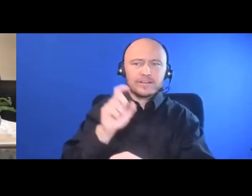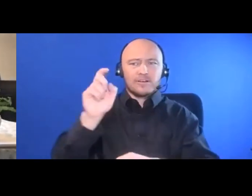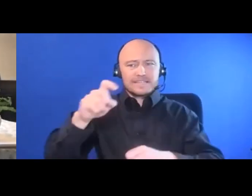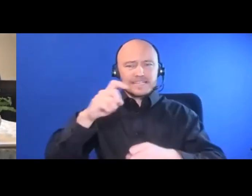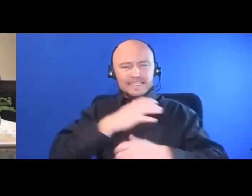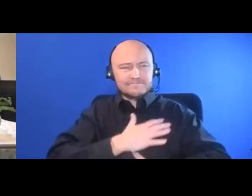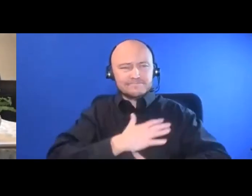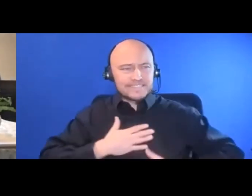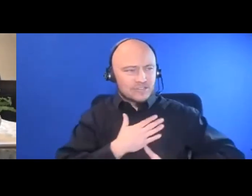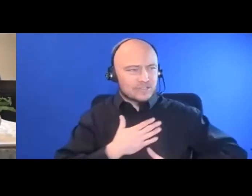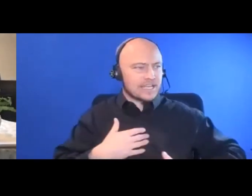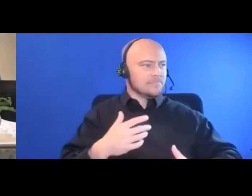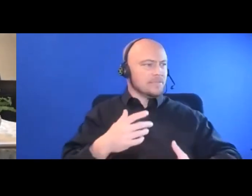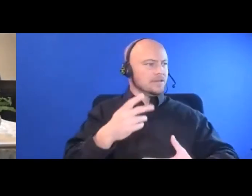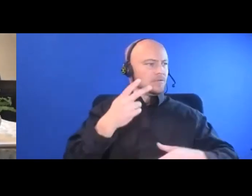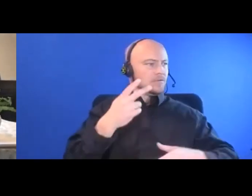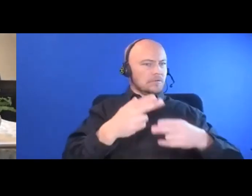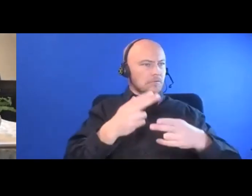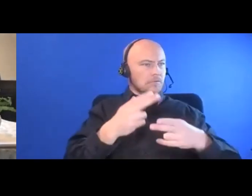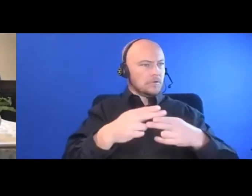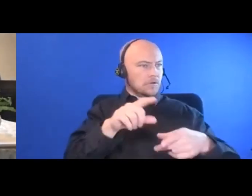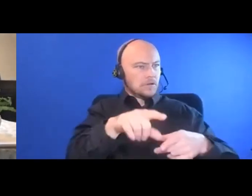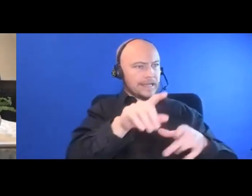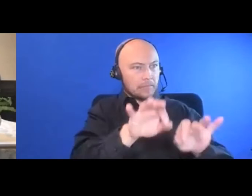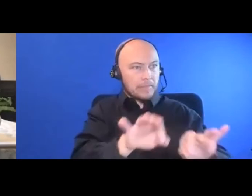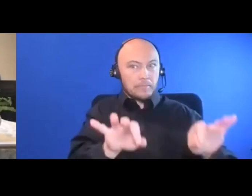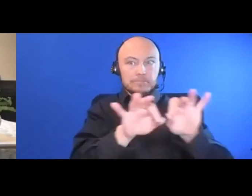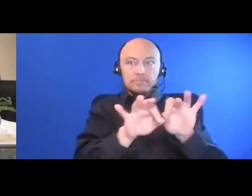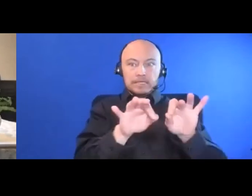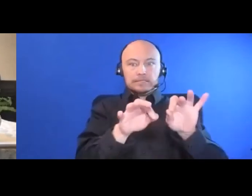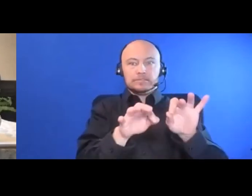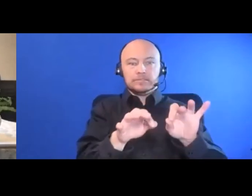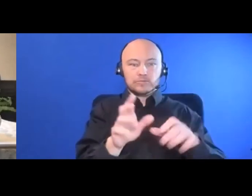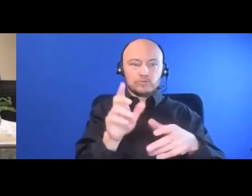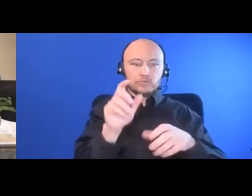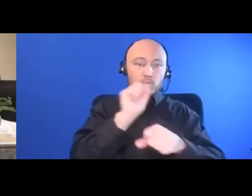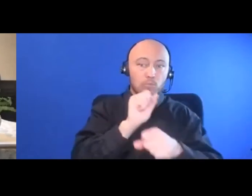and what is deemed essential work, author events, movies,